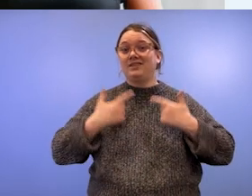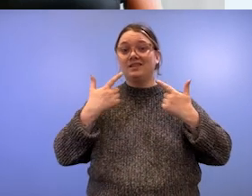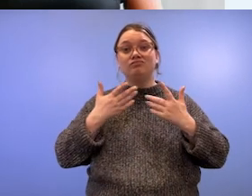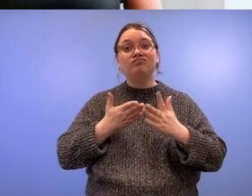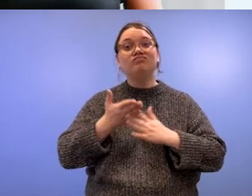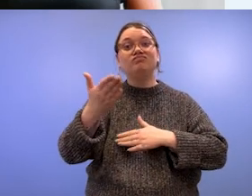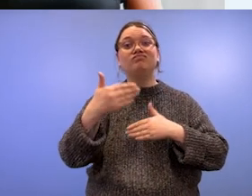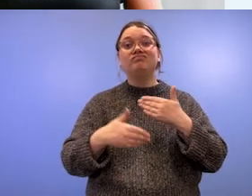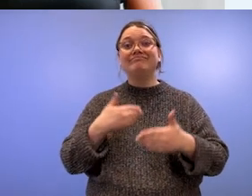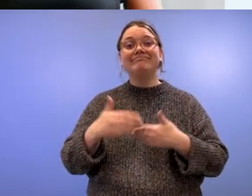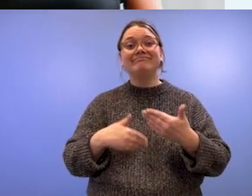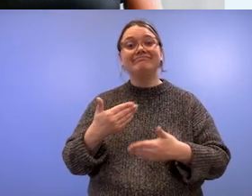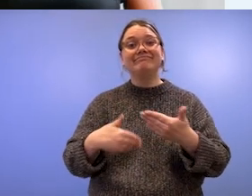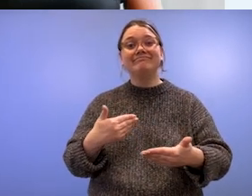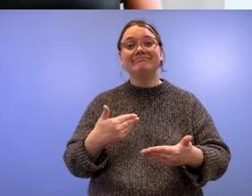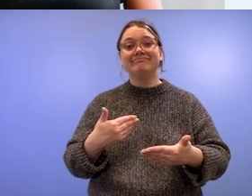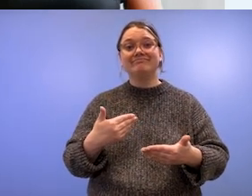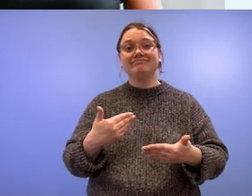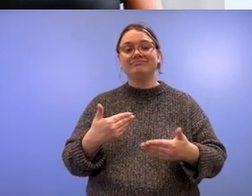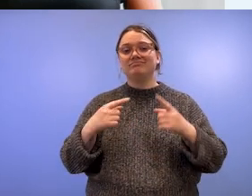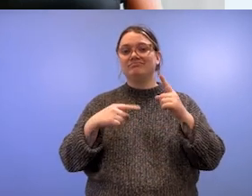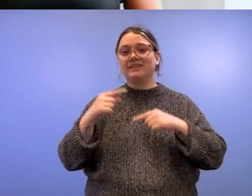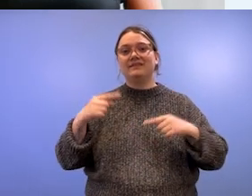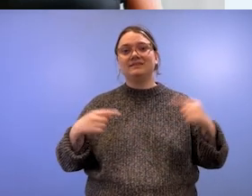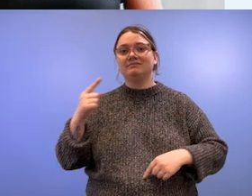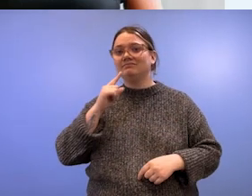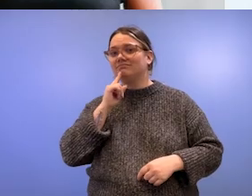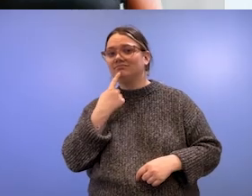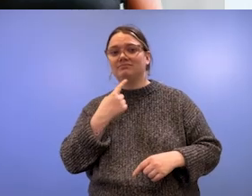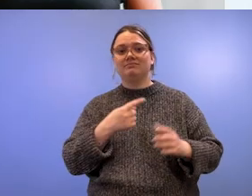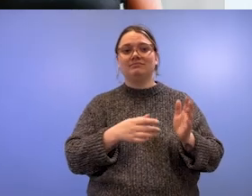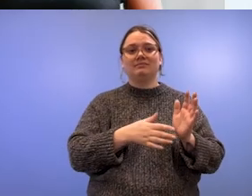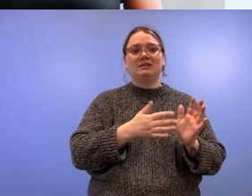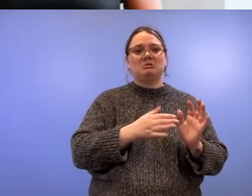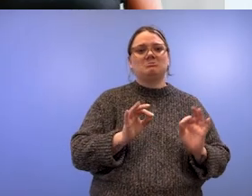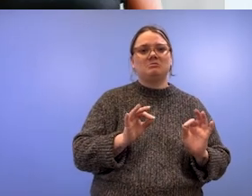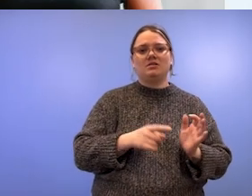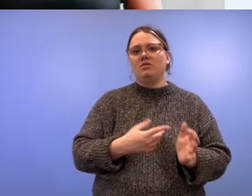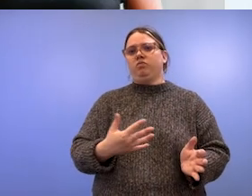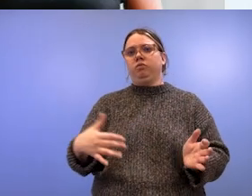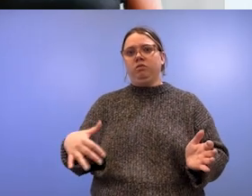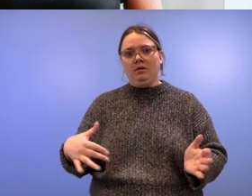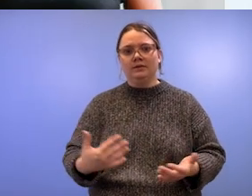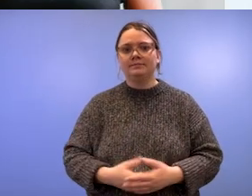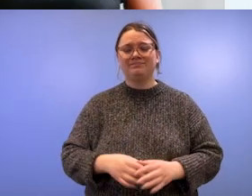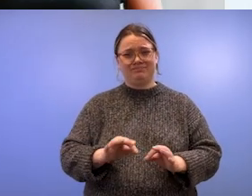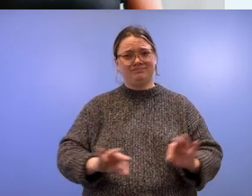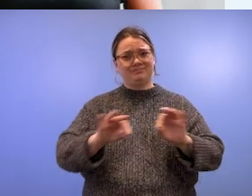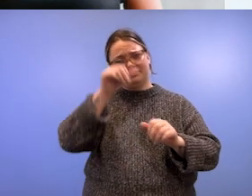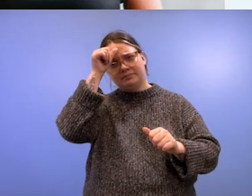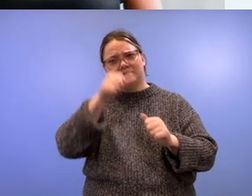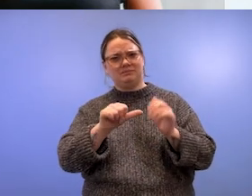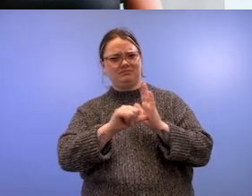severity. The. And duration at different times during an individual's life. It is important